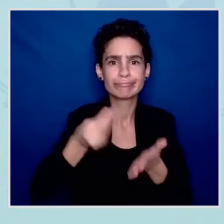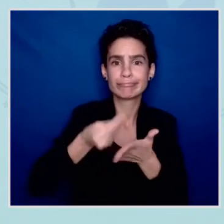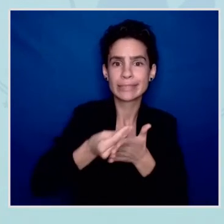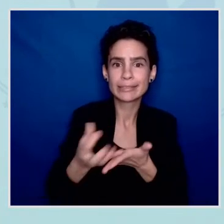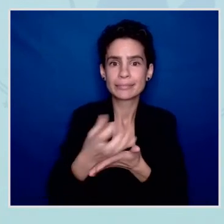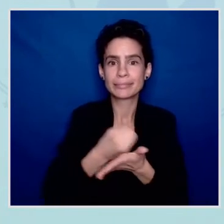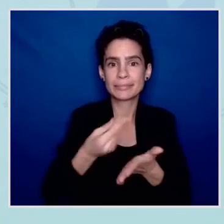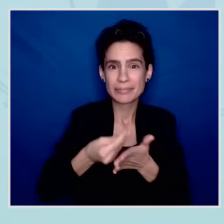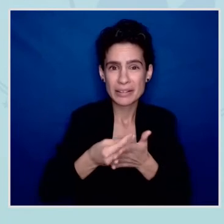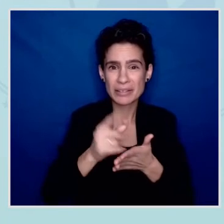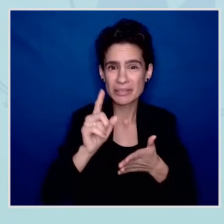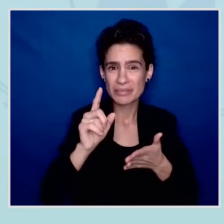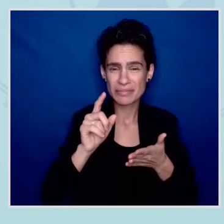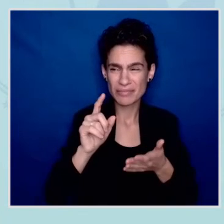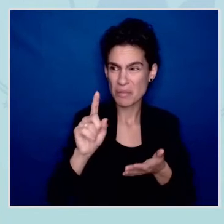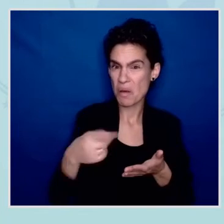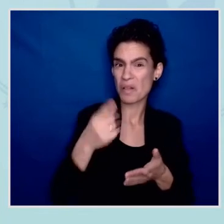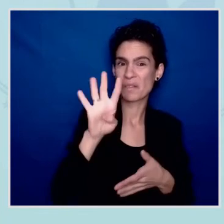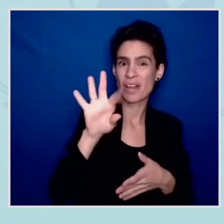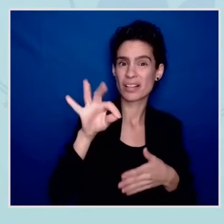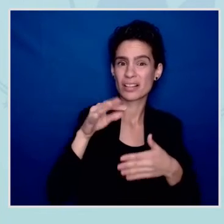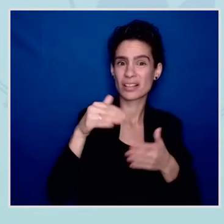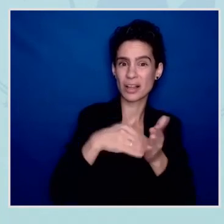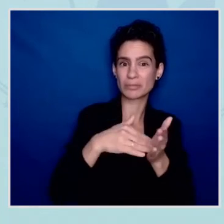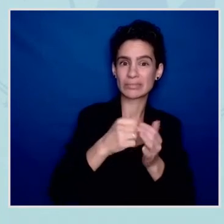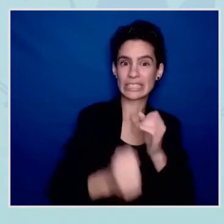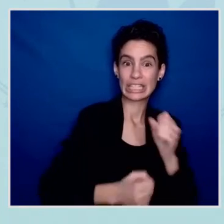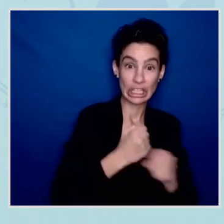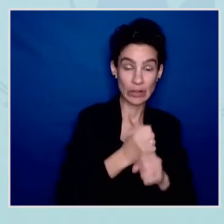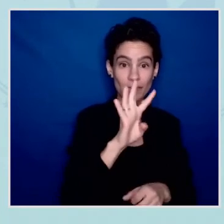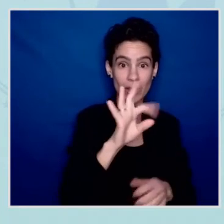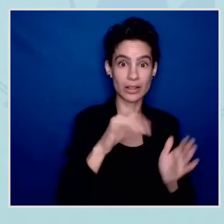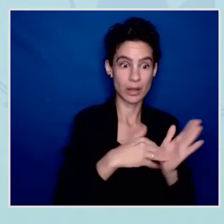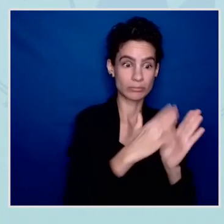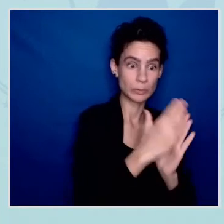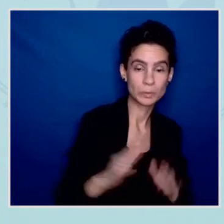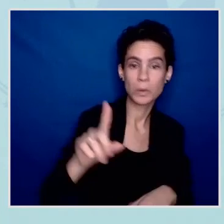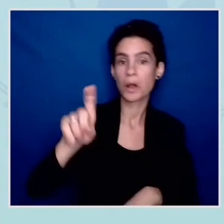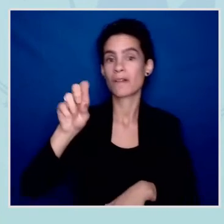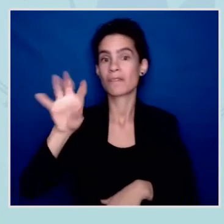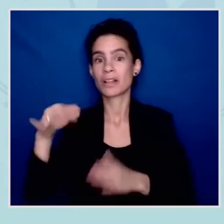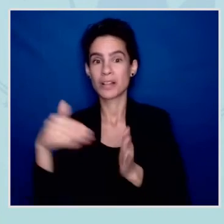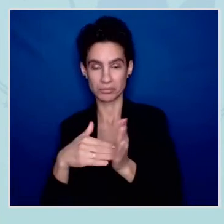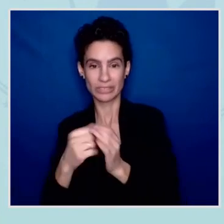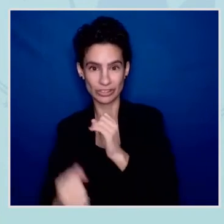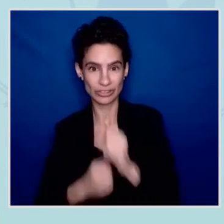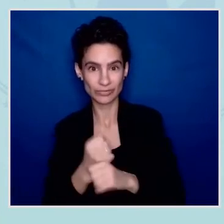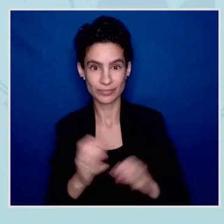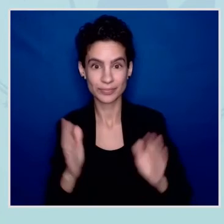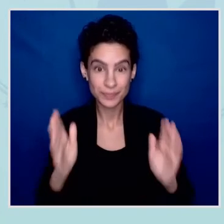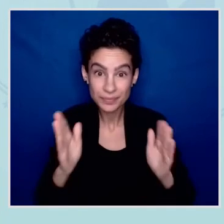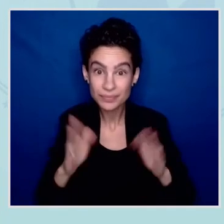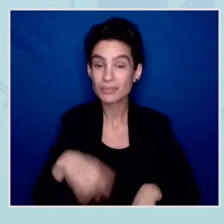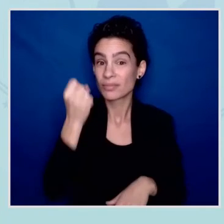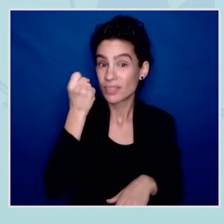HOW TO DO IT ALL, THEY ENDED UP PUTTING THE CITY BACK ON ITS FEET. EVERYONE OF THEM LEFT AFTER THAT TIME BECAUSE THEY WANT TO